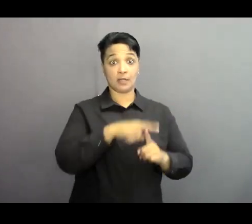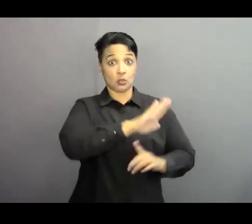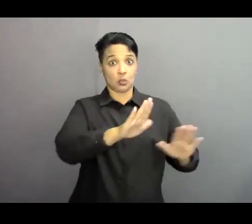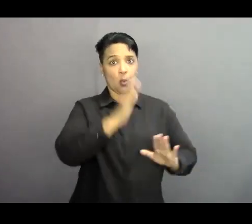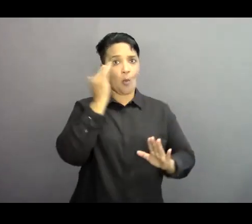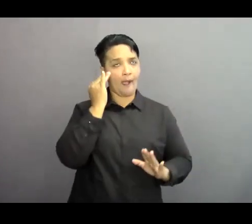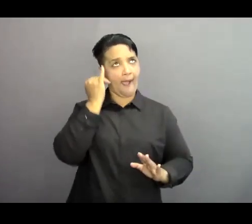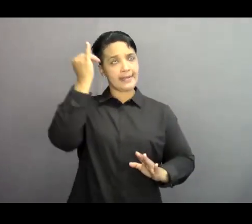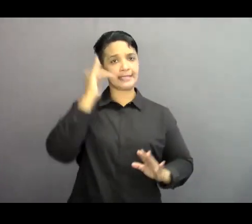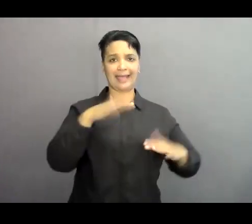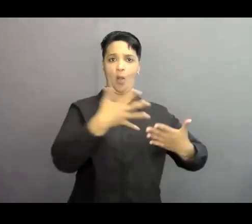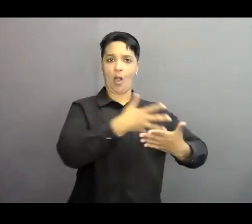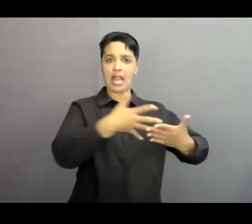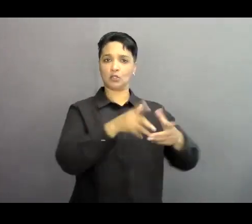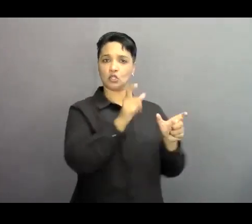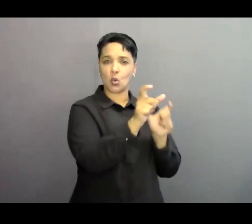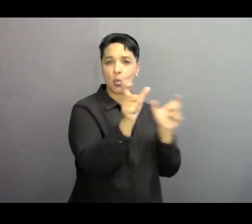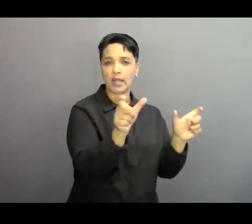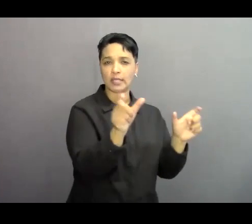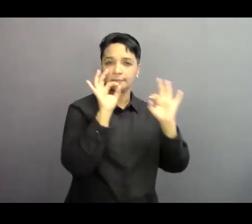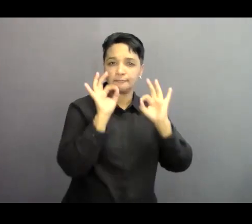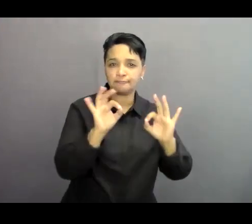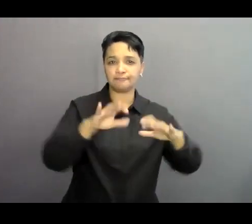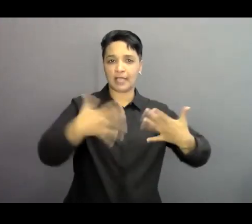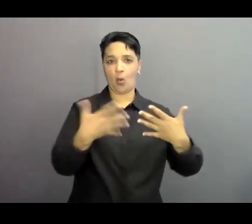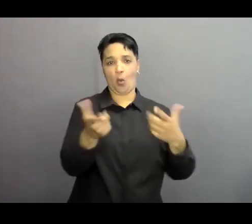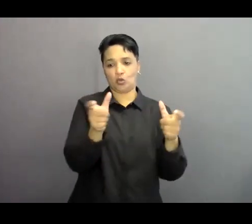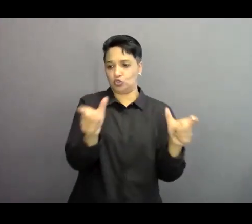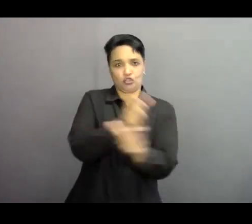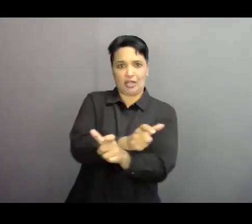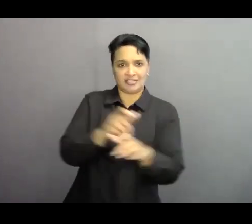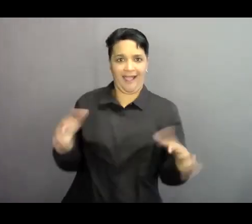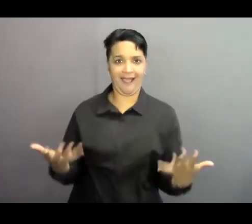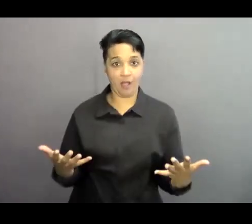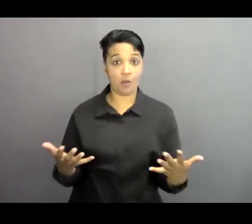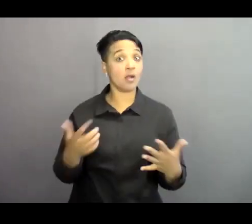changed where or what we are missing, it should be added. We ask you to do that initially as comments